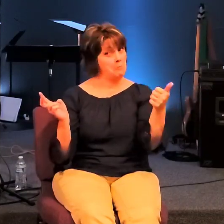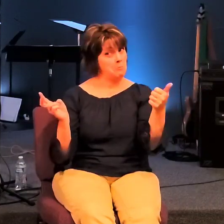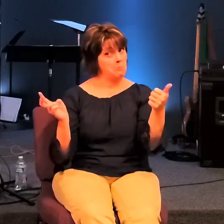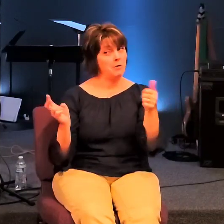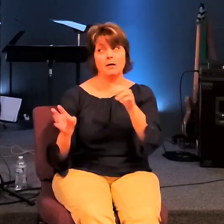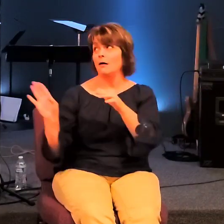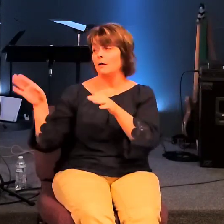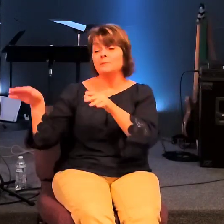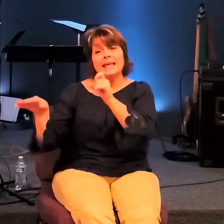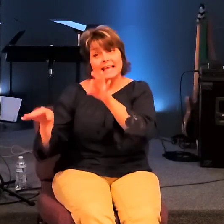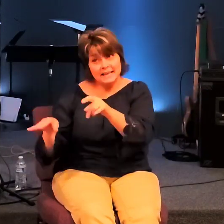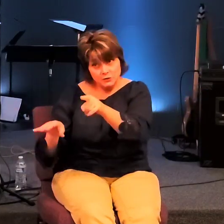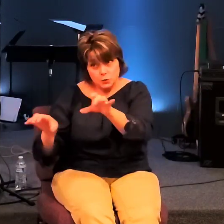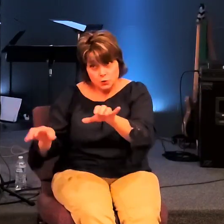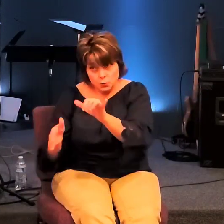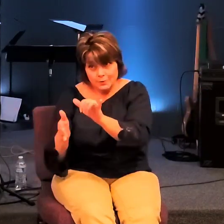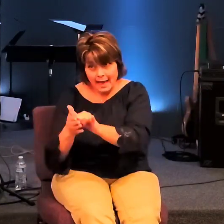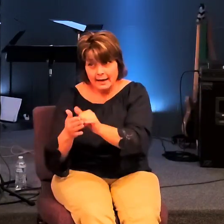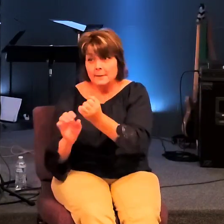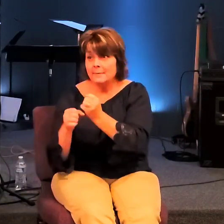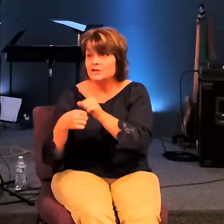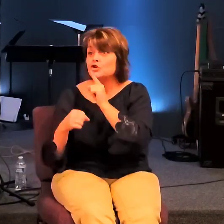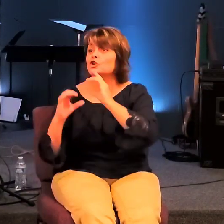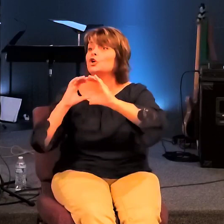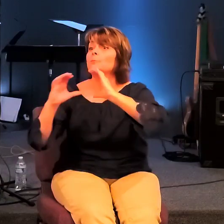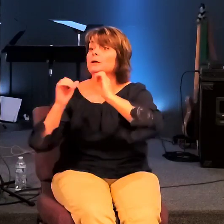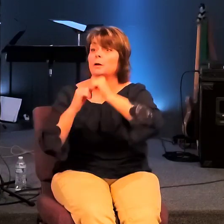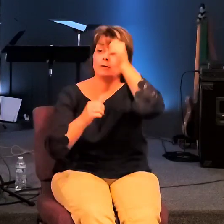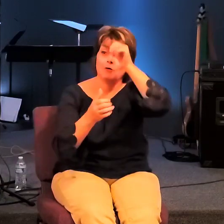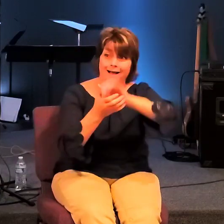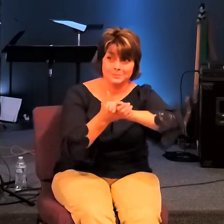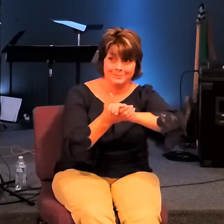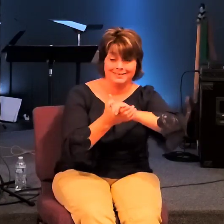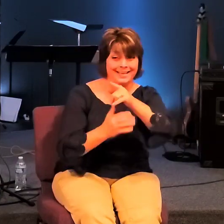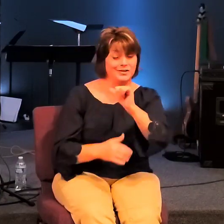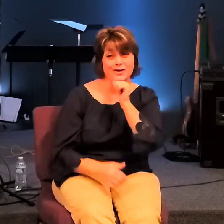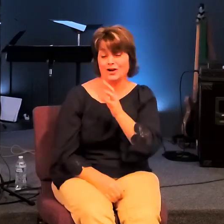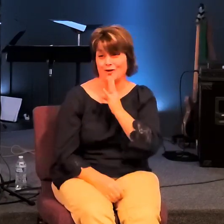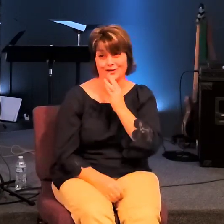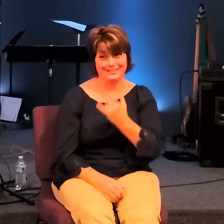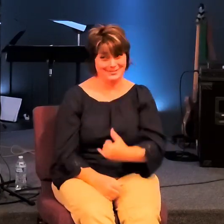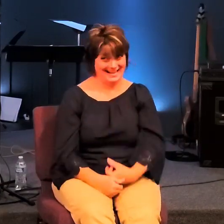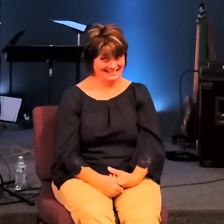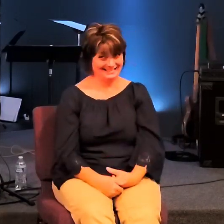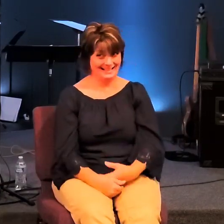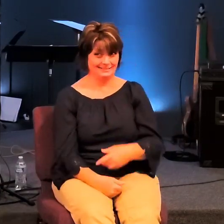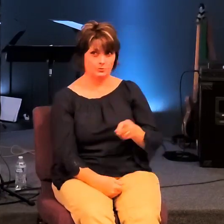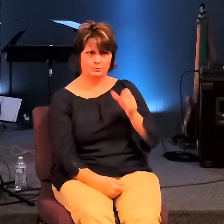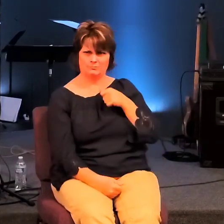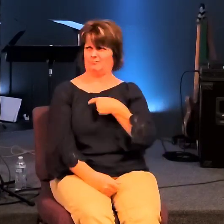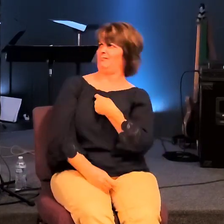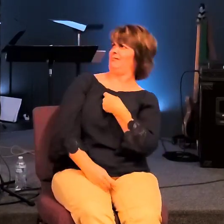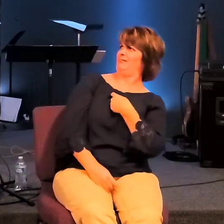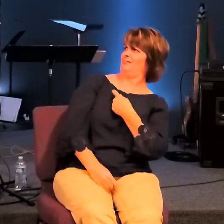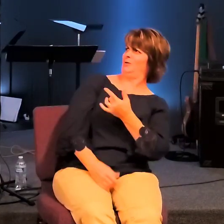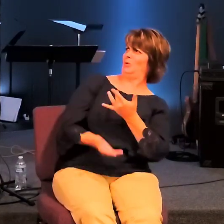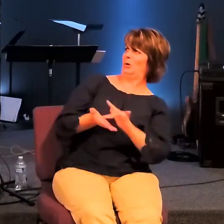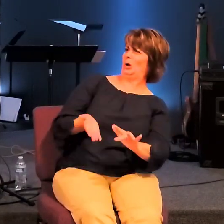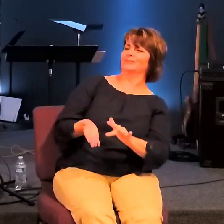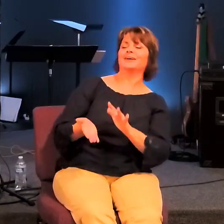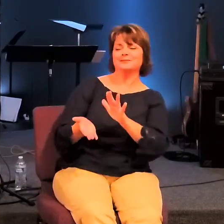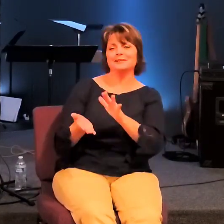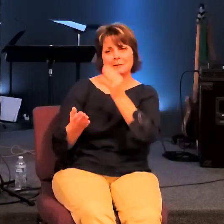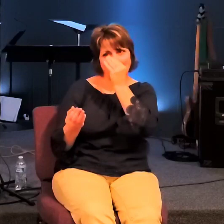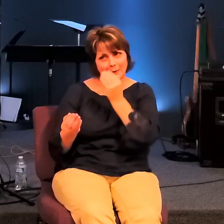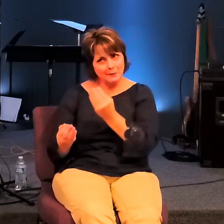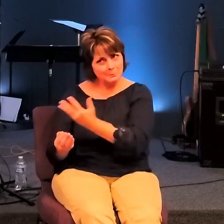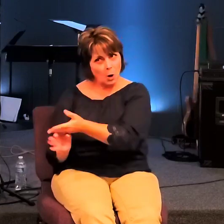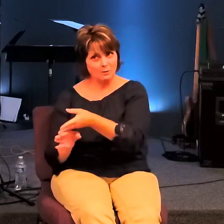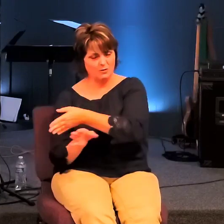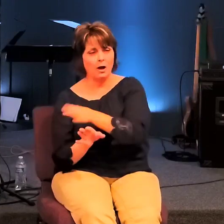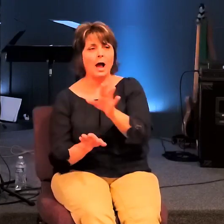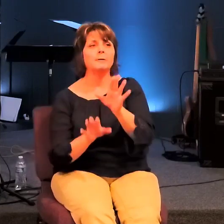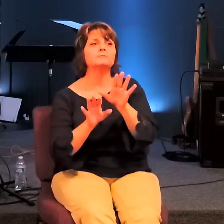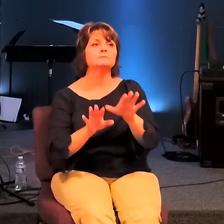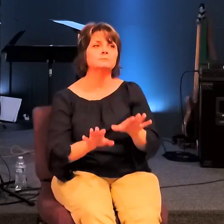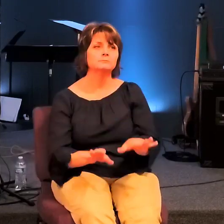be sure to let the people know around you that you're not speaking but practice silence